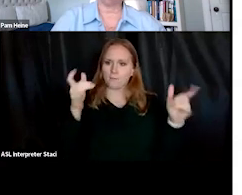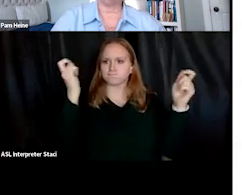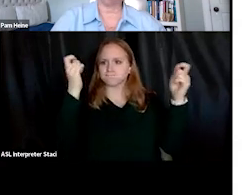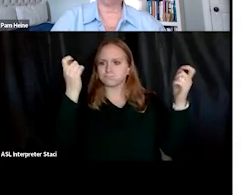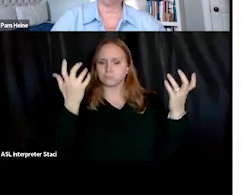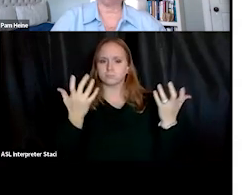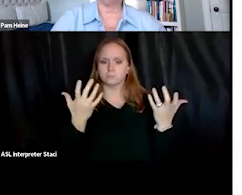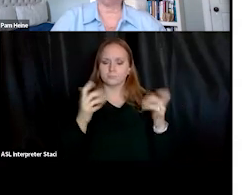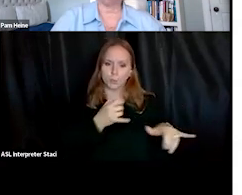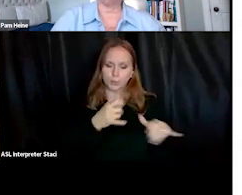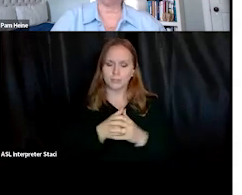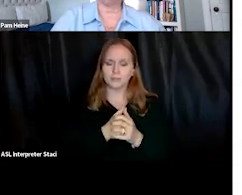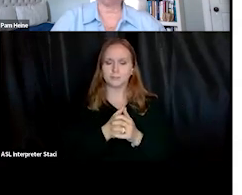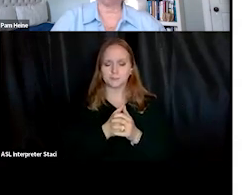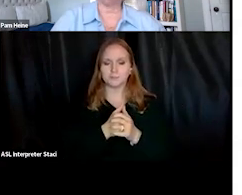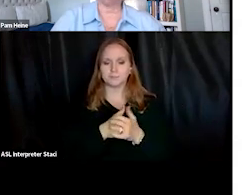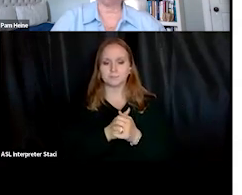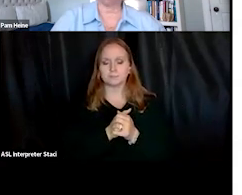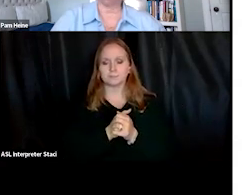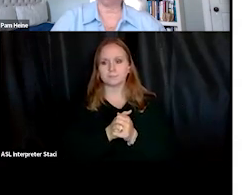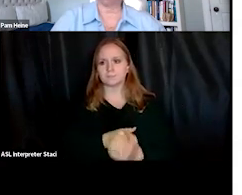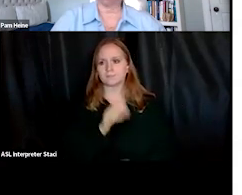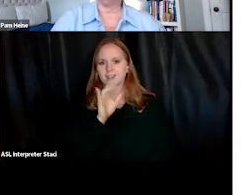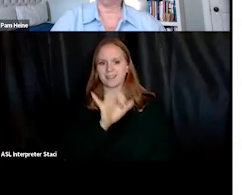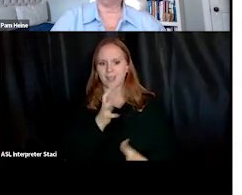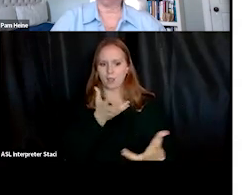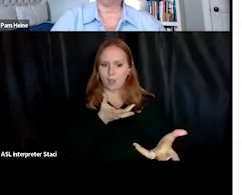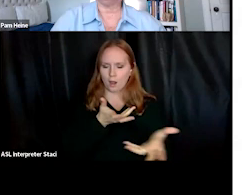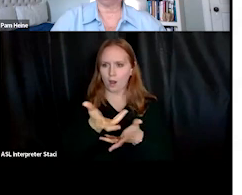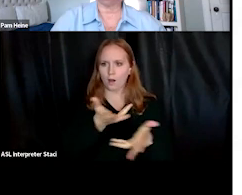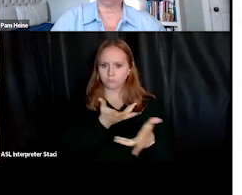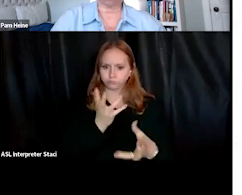and get that high level of engagement right from the start.